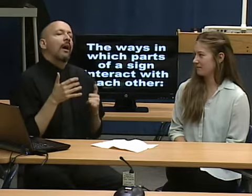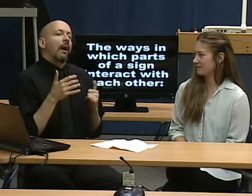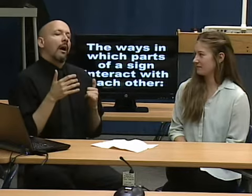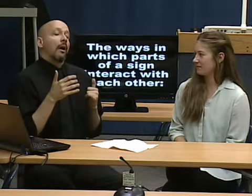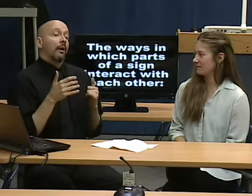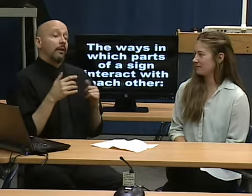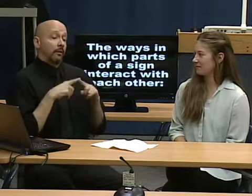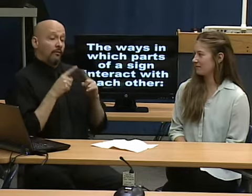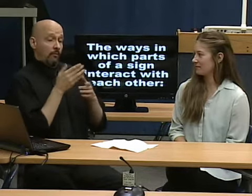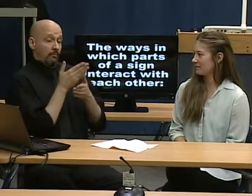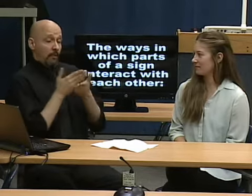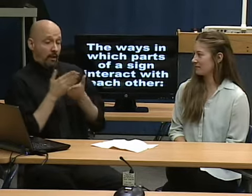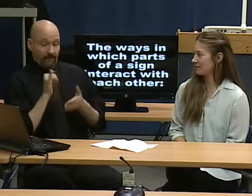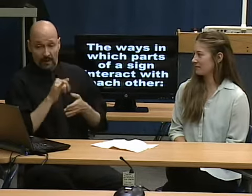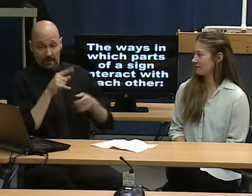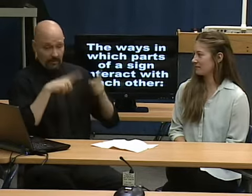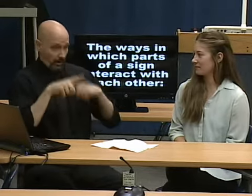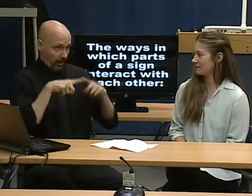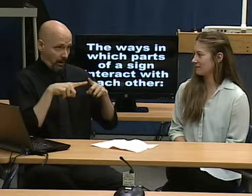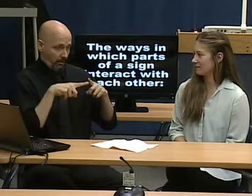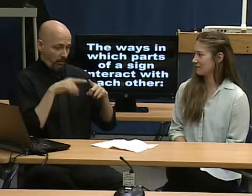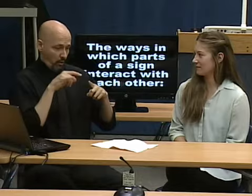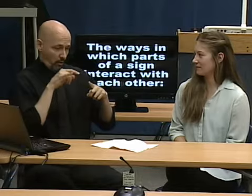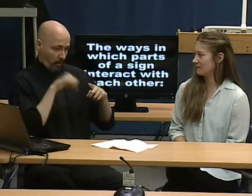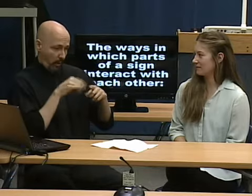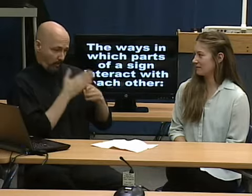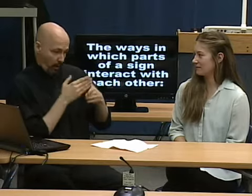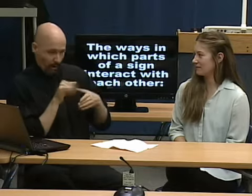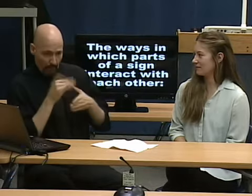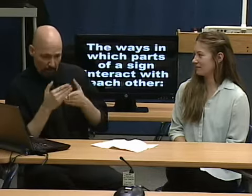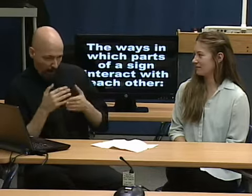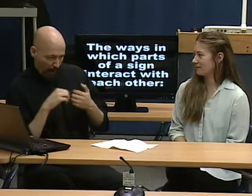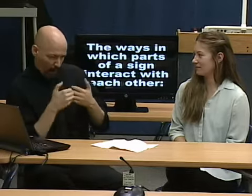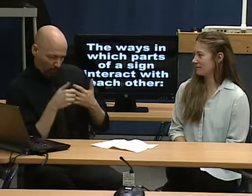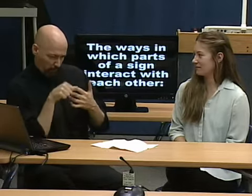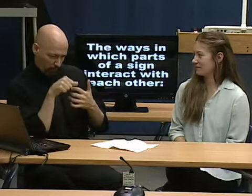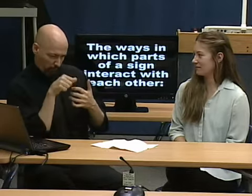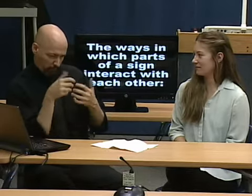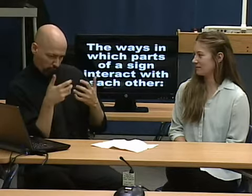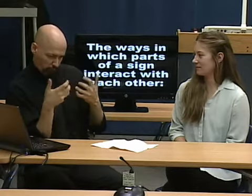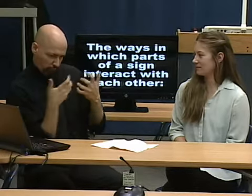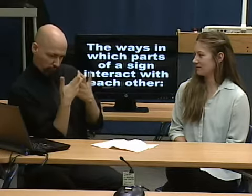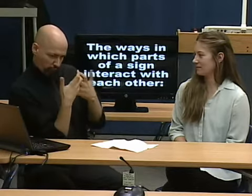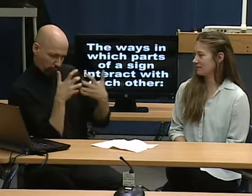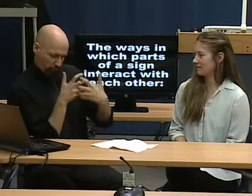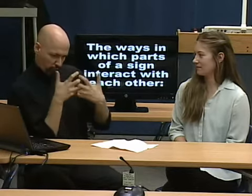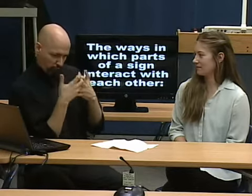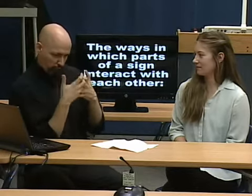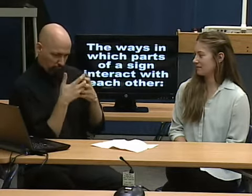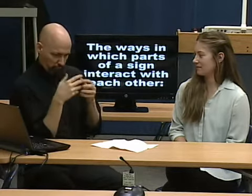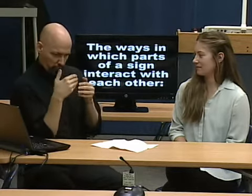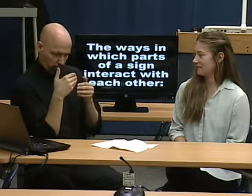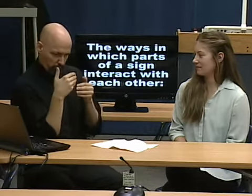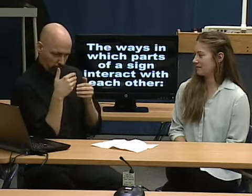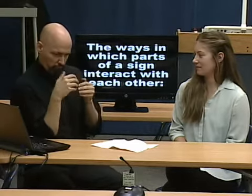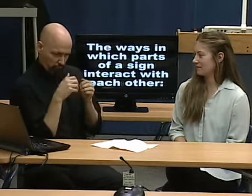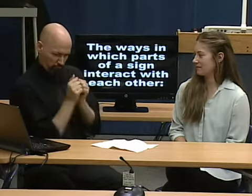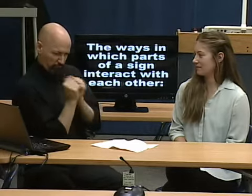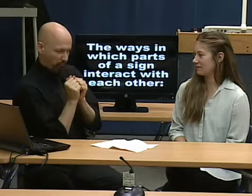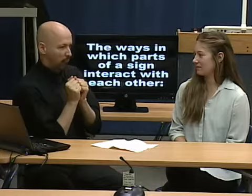Now, the different parts of a sign... a part here, and a part here. They match up with each other.